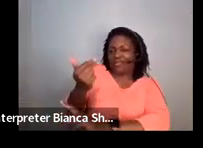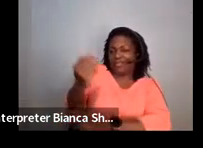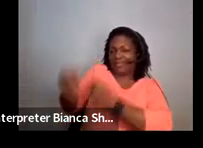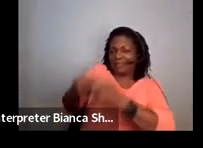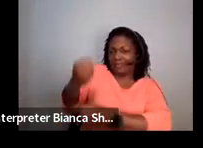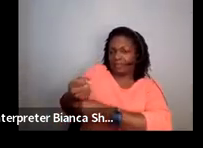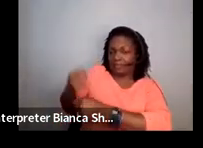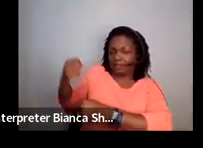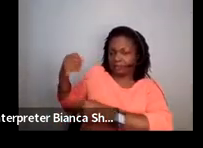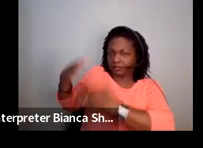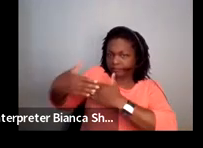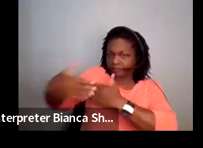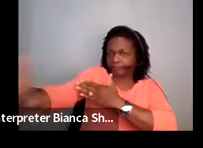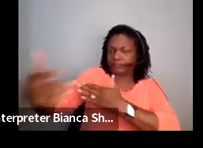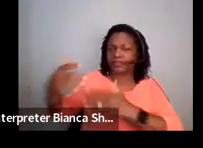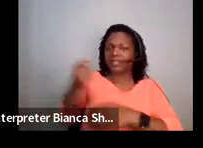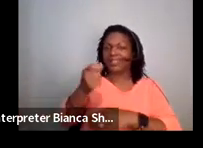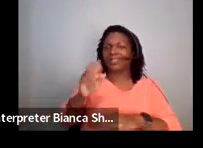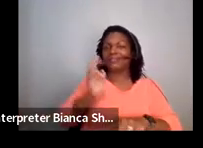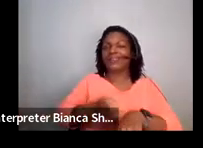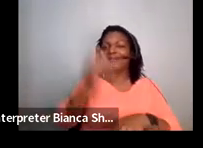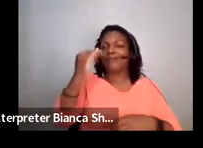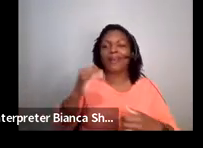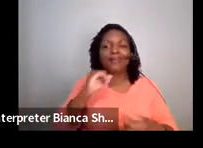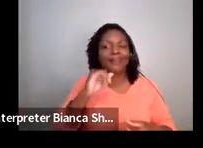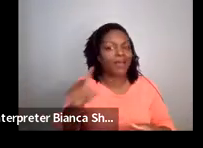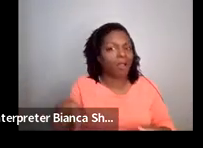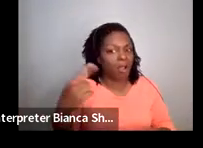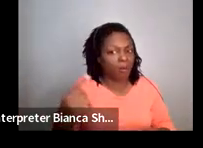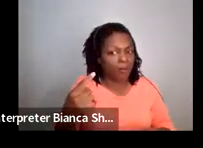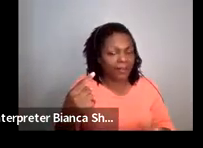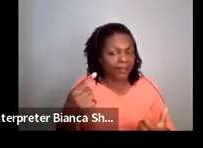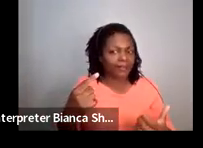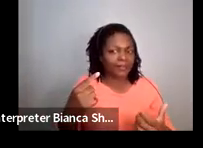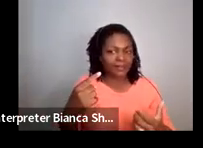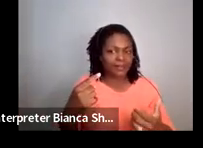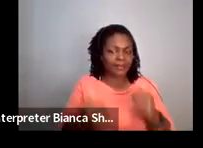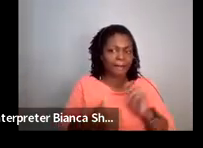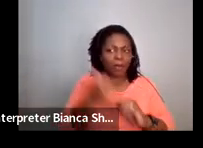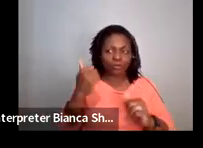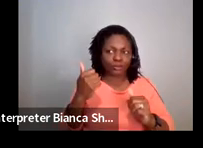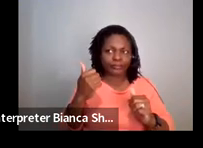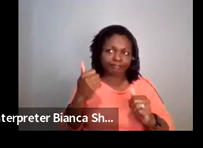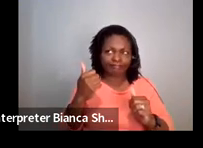But sometimes it was kind of difficult because he wasn't always the most agreeable.